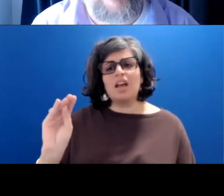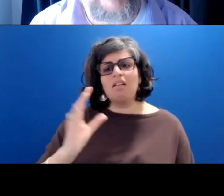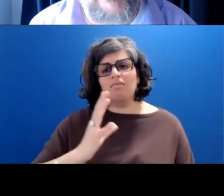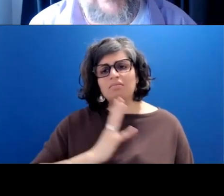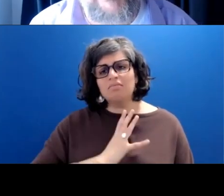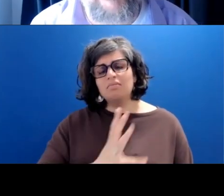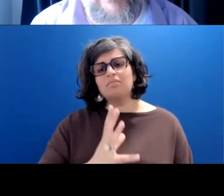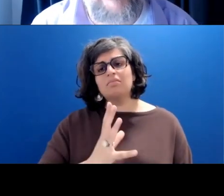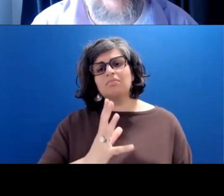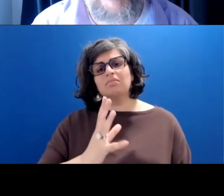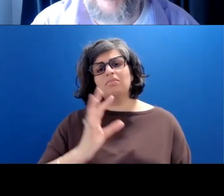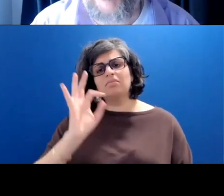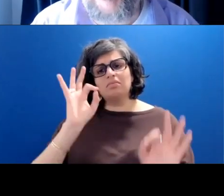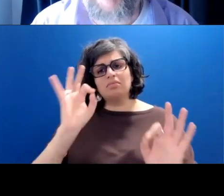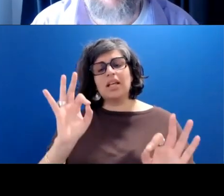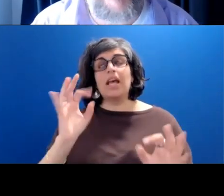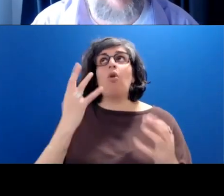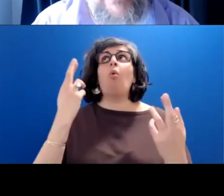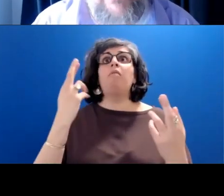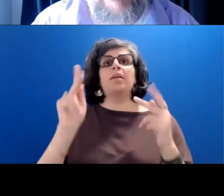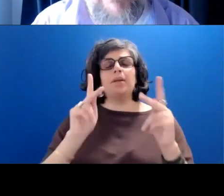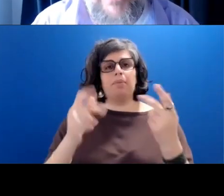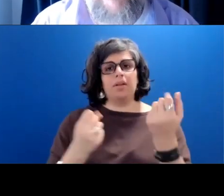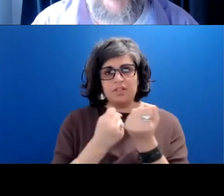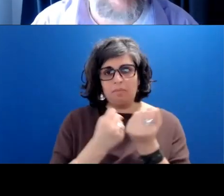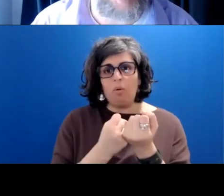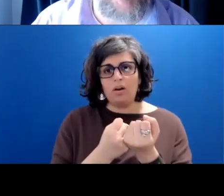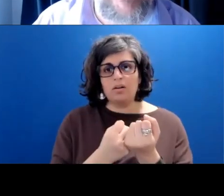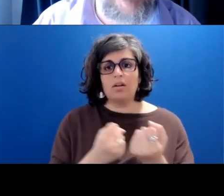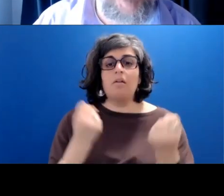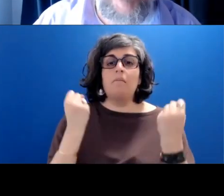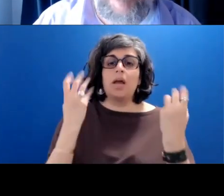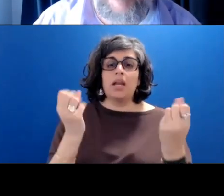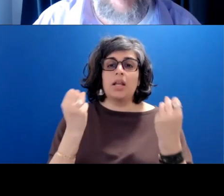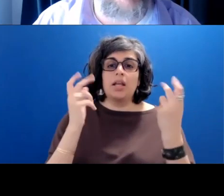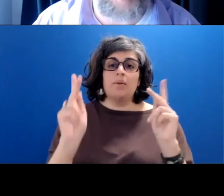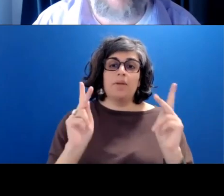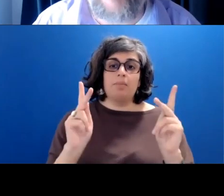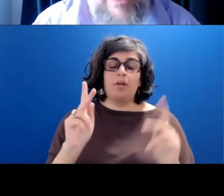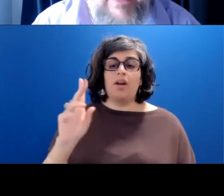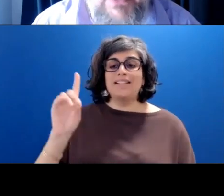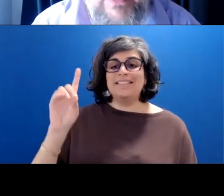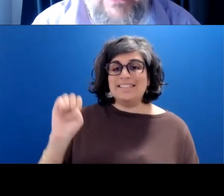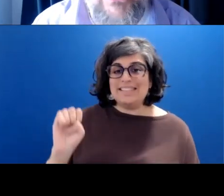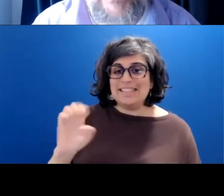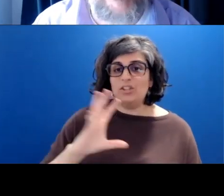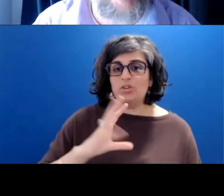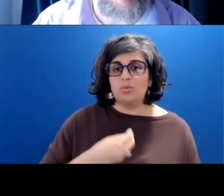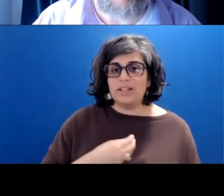that they need in their lives. We know that many folks are detransitioning and they're totally happy with their choices.